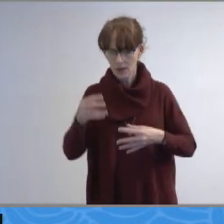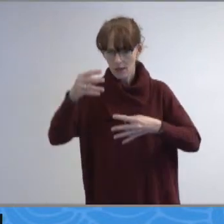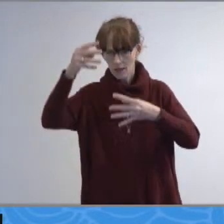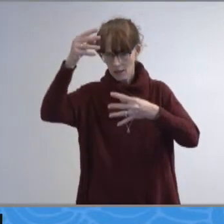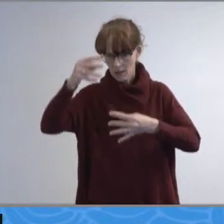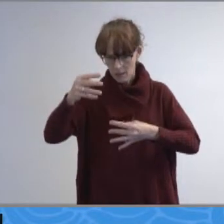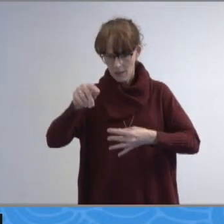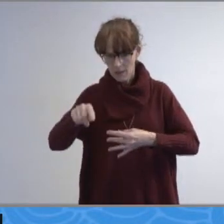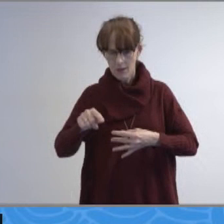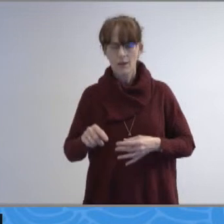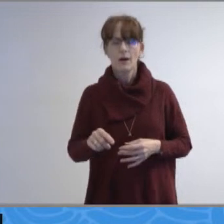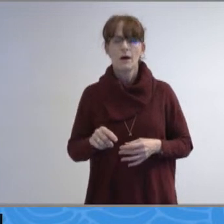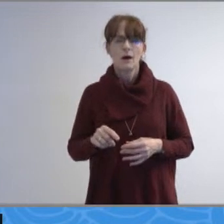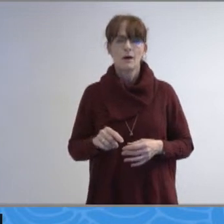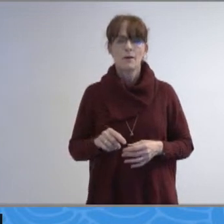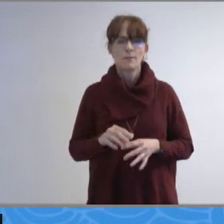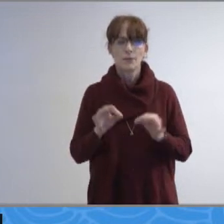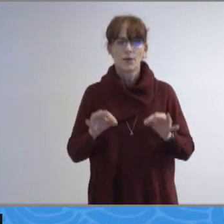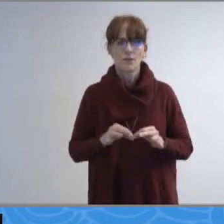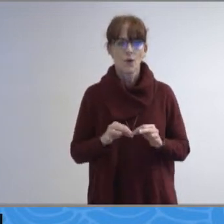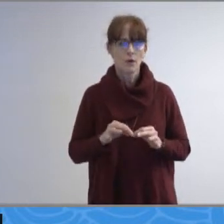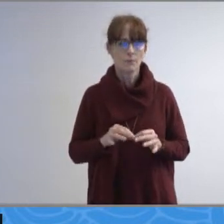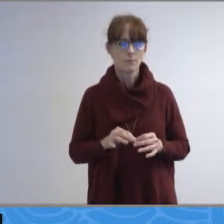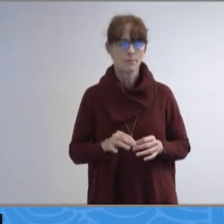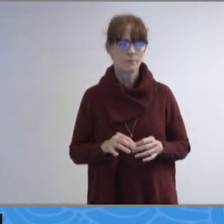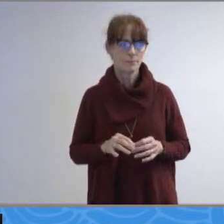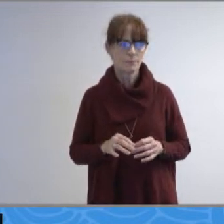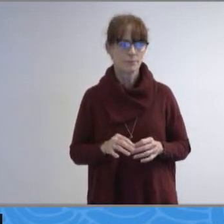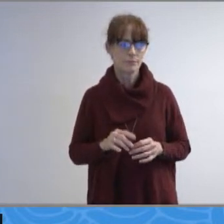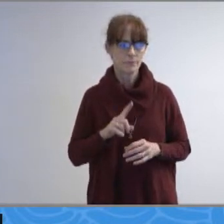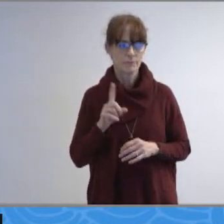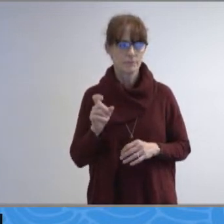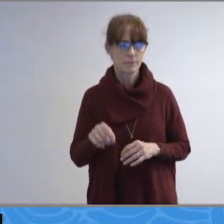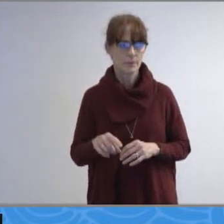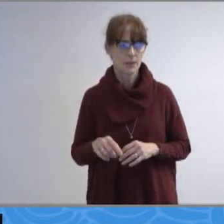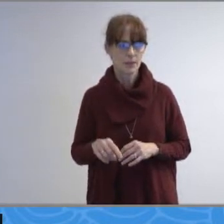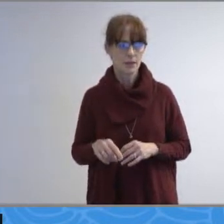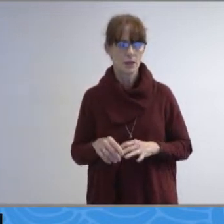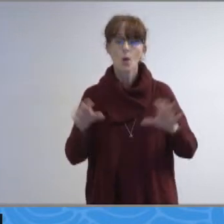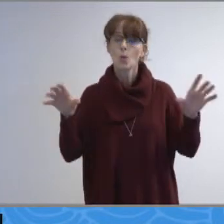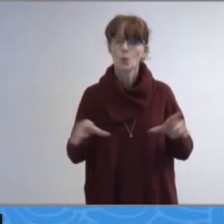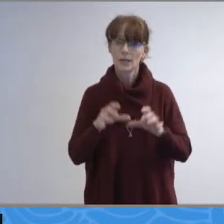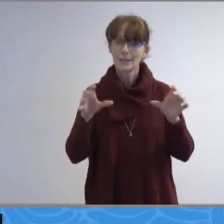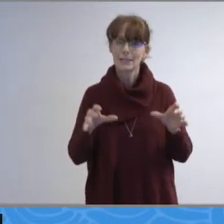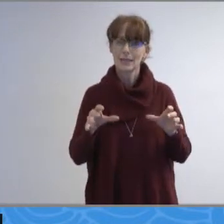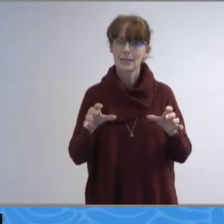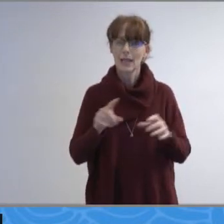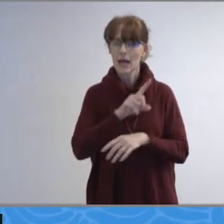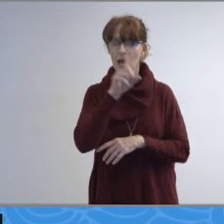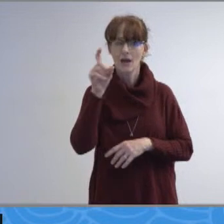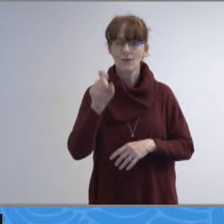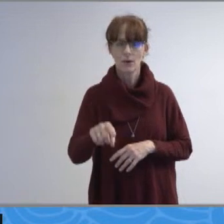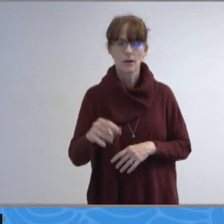in the form that that is tracking all of these questions. We did get one that asked if i-Ready